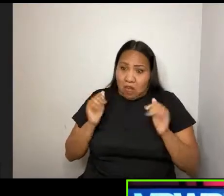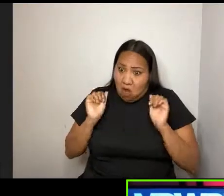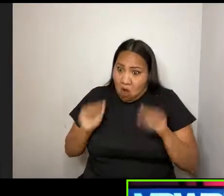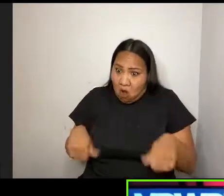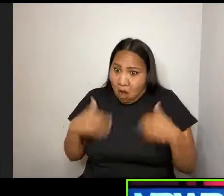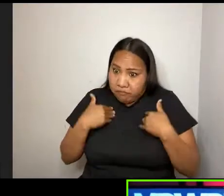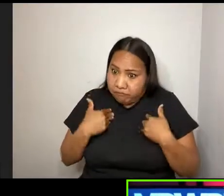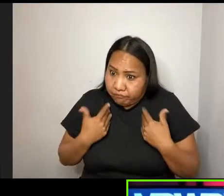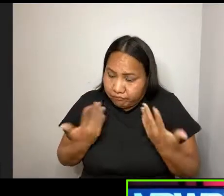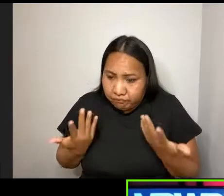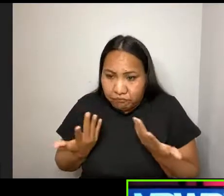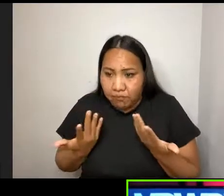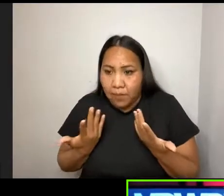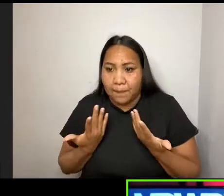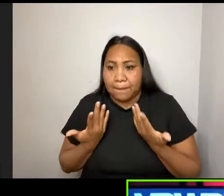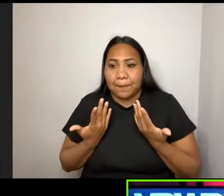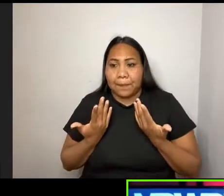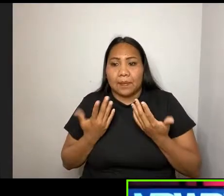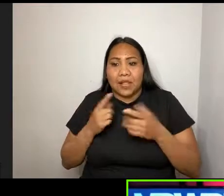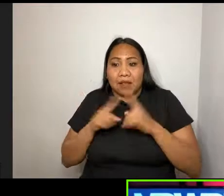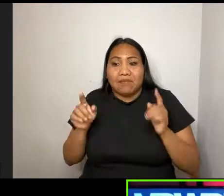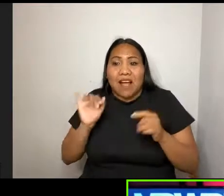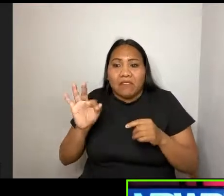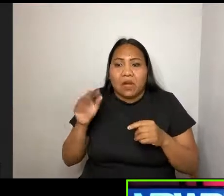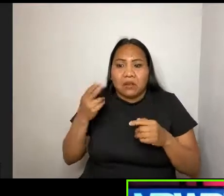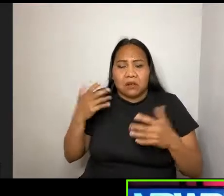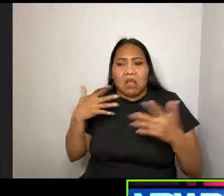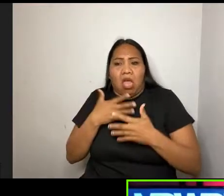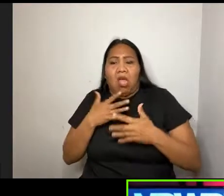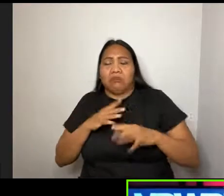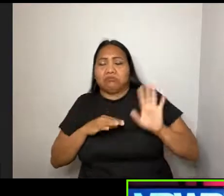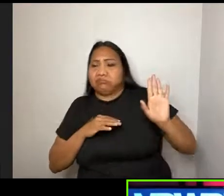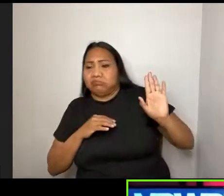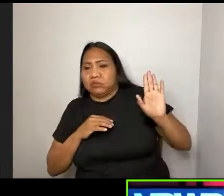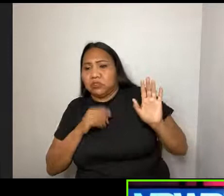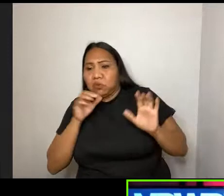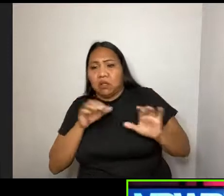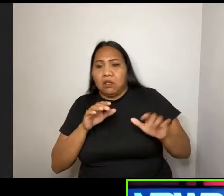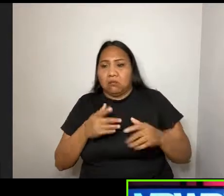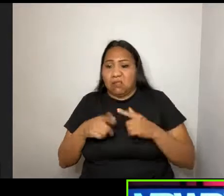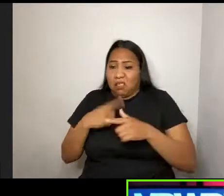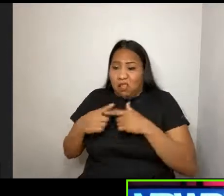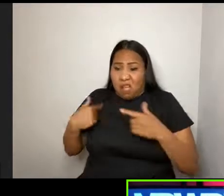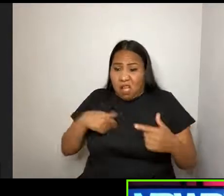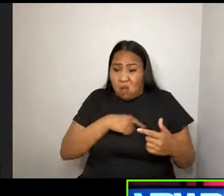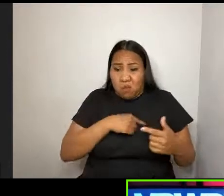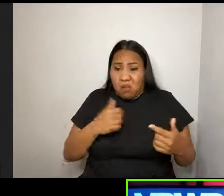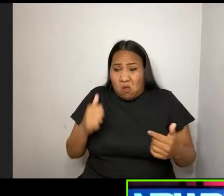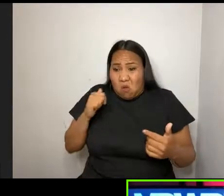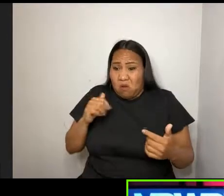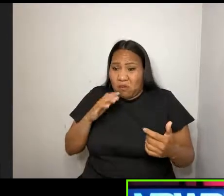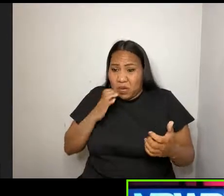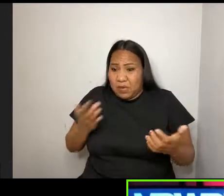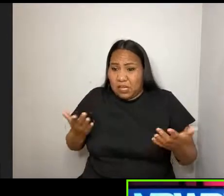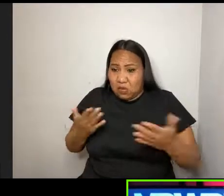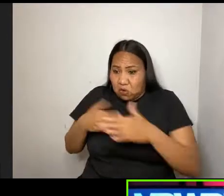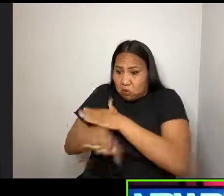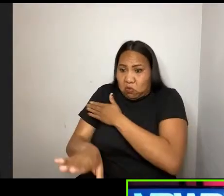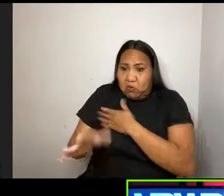I might not be here today talking to you. If he had not done that, dev howland might not be